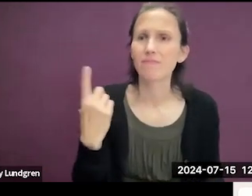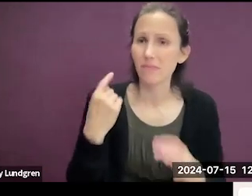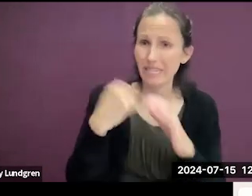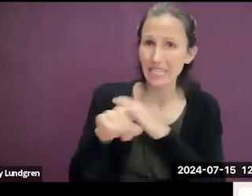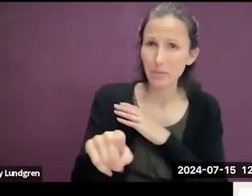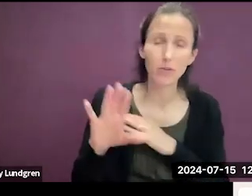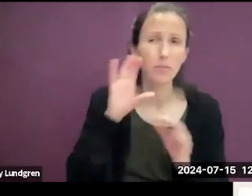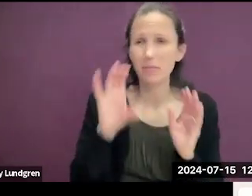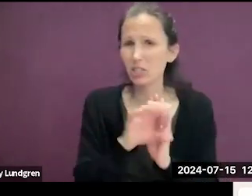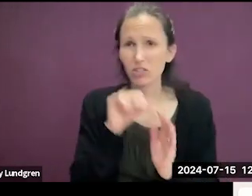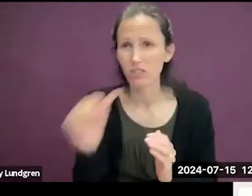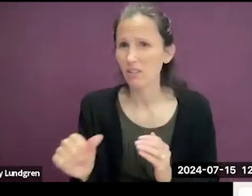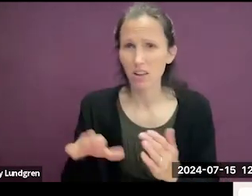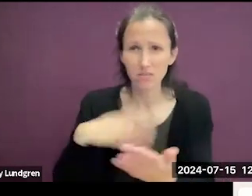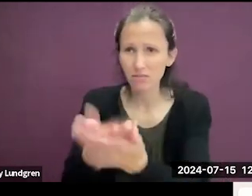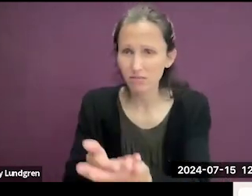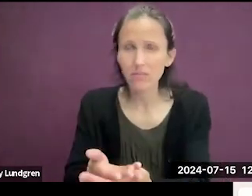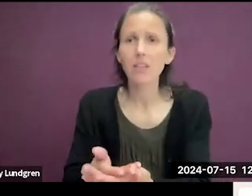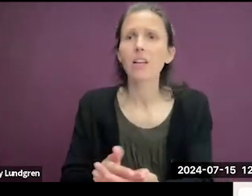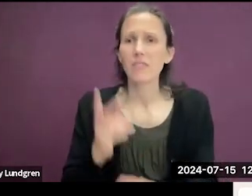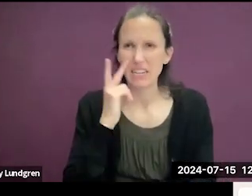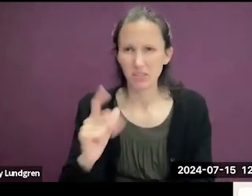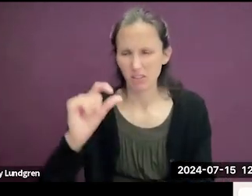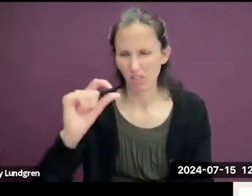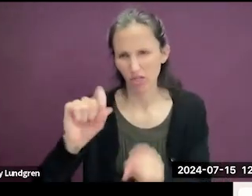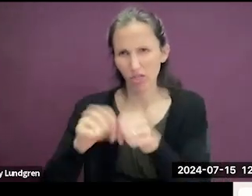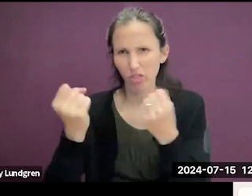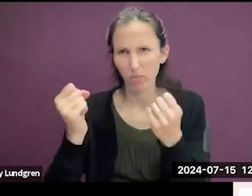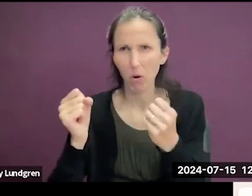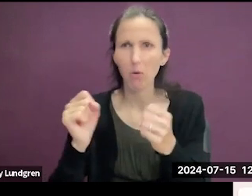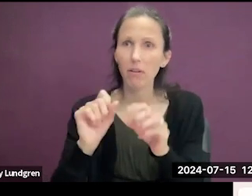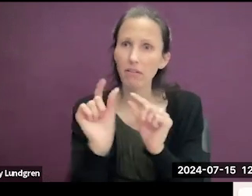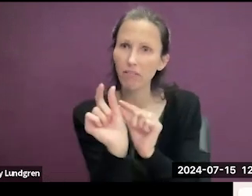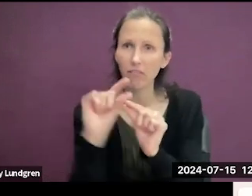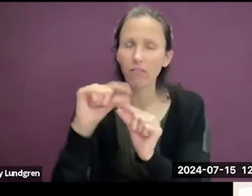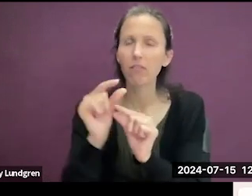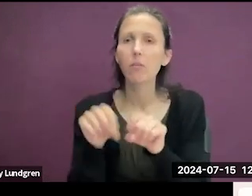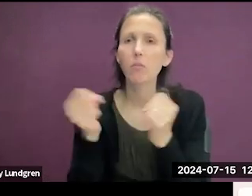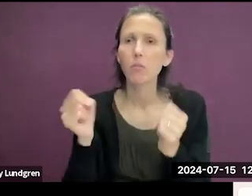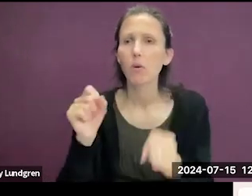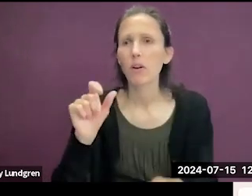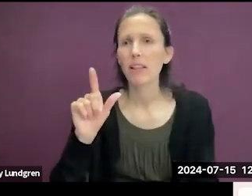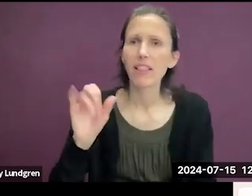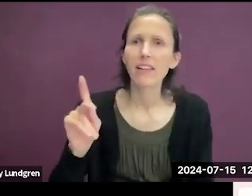That's where it's gonna display that alt-text. We wanna make sure we're keeping our alt-text very short and descriptive.